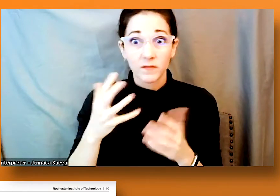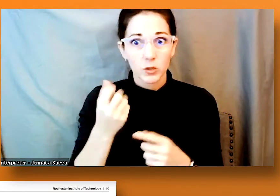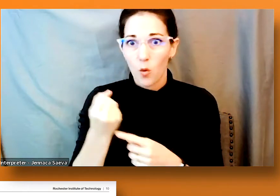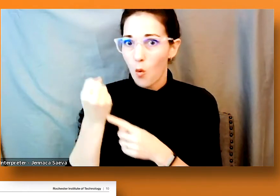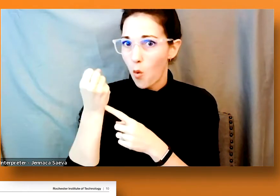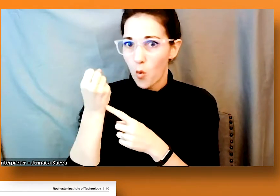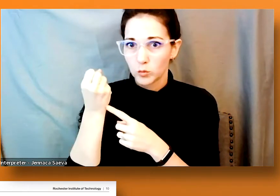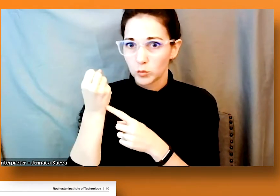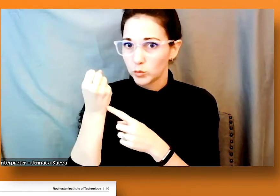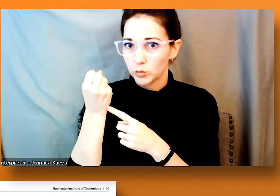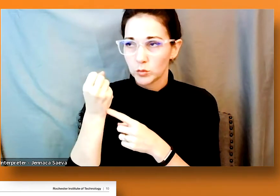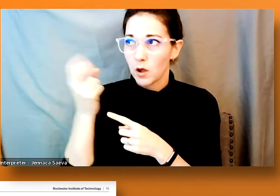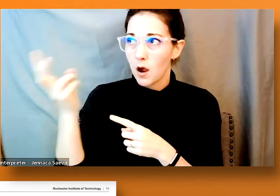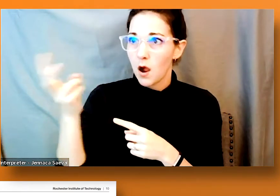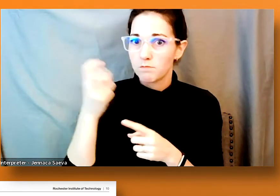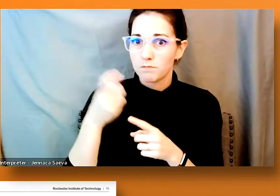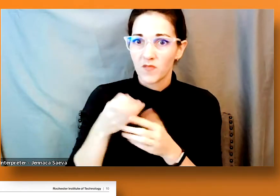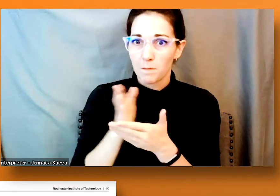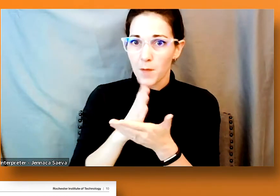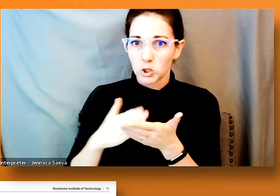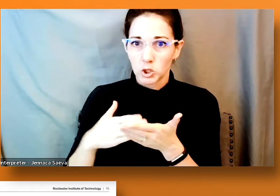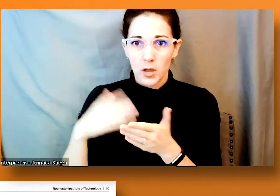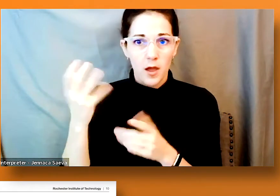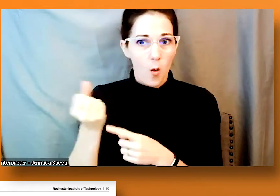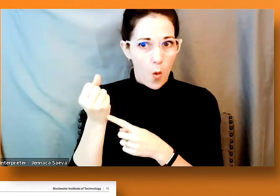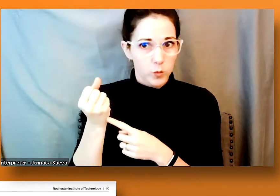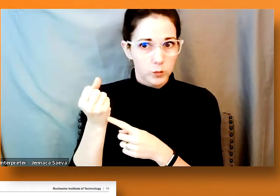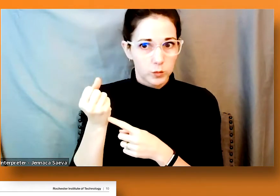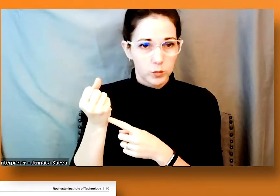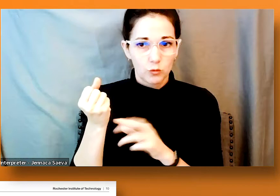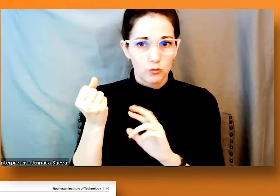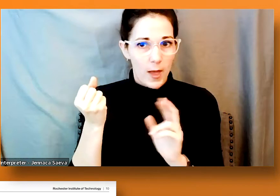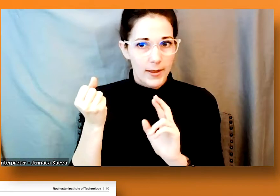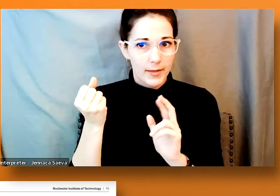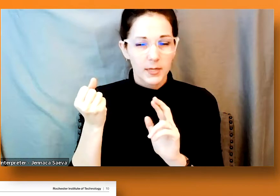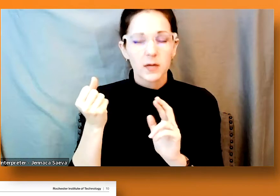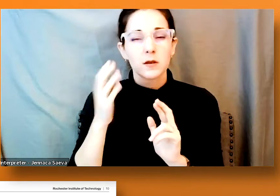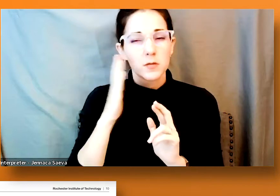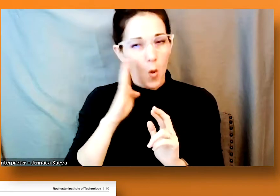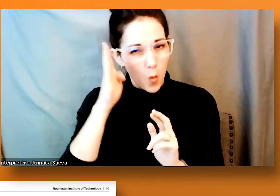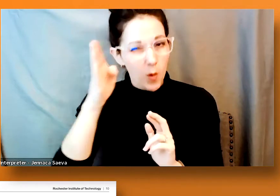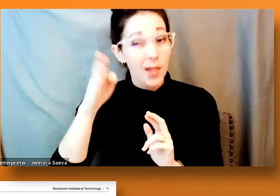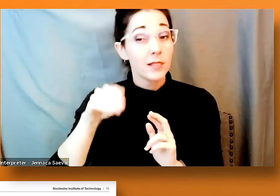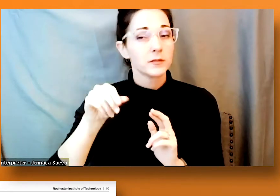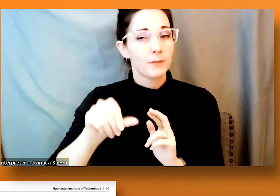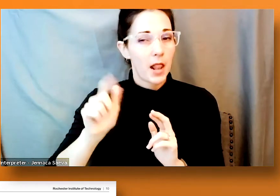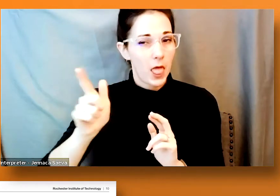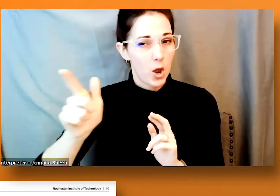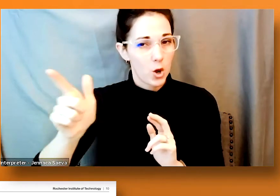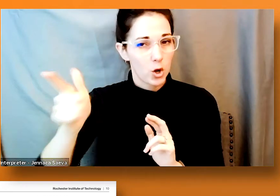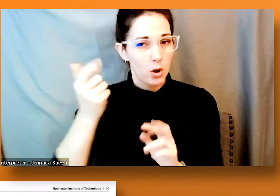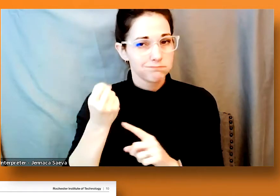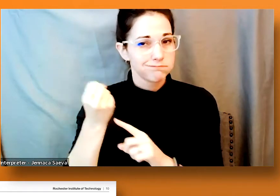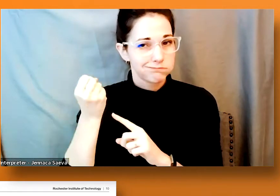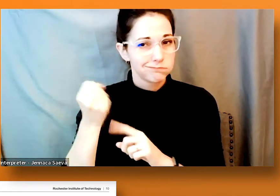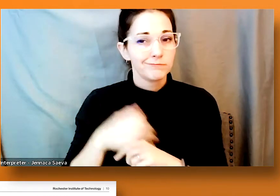It's taken, already removed from the budget bottom line, and it's held there because you know you're going to be spending it.